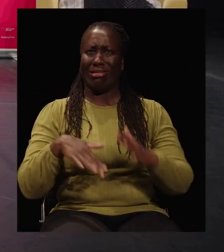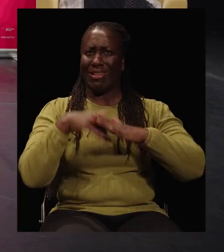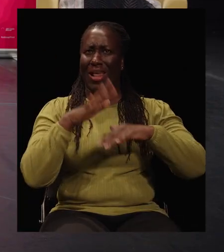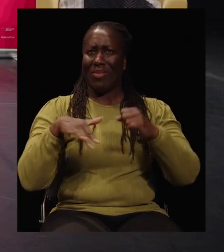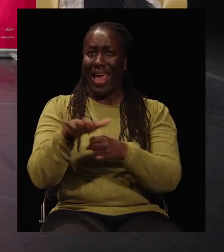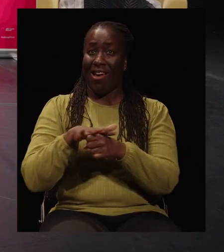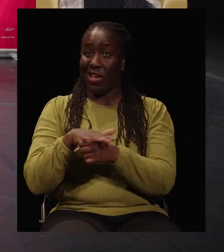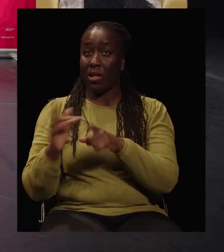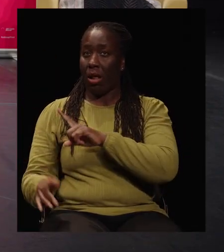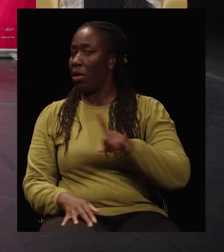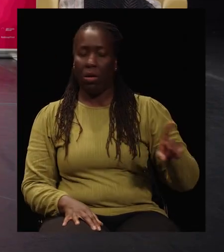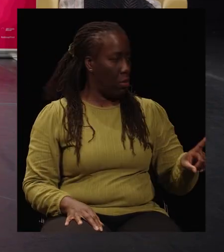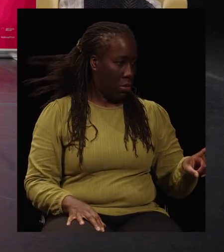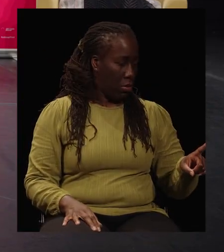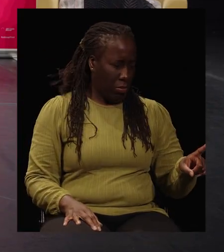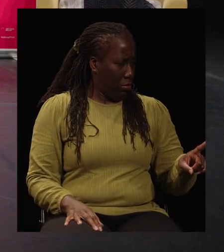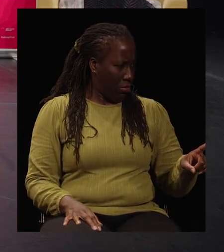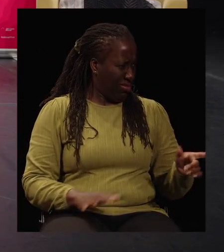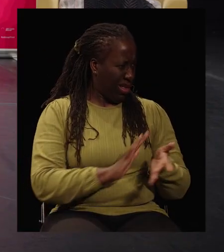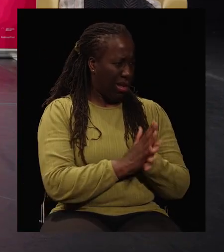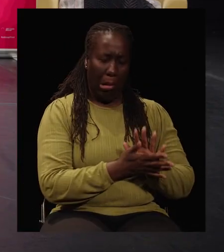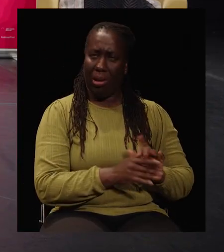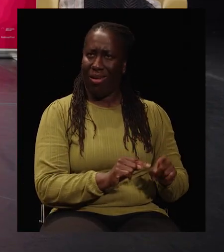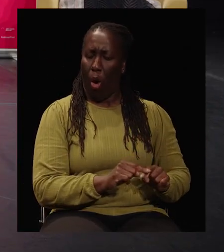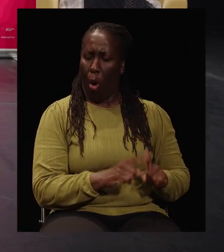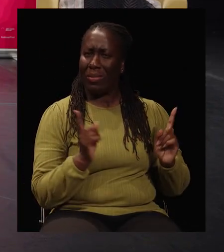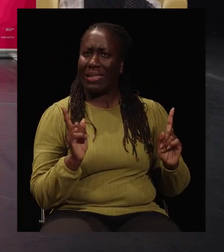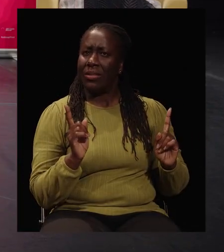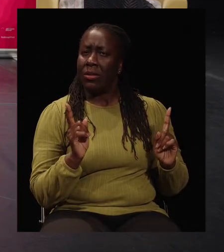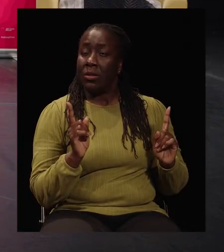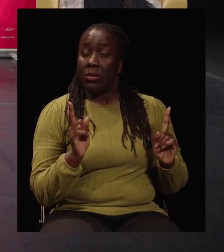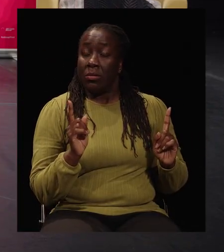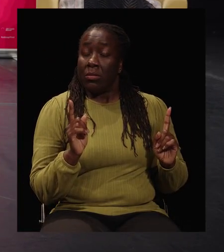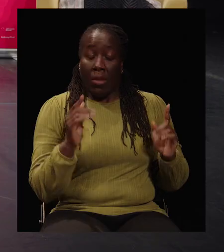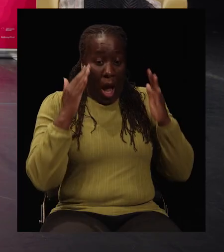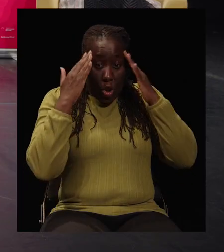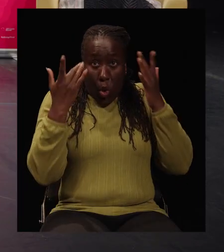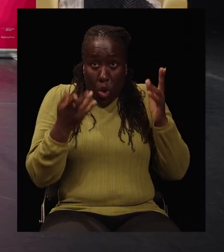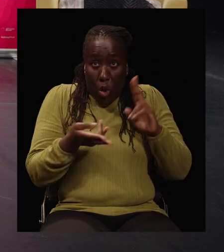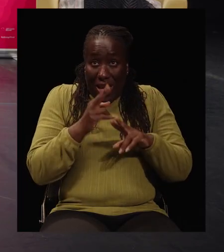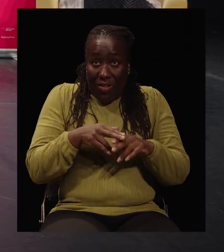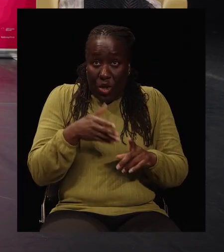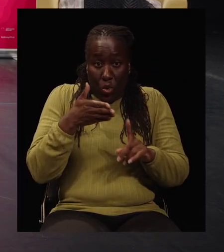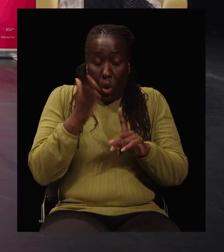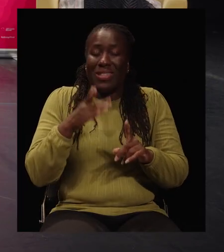and then other places that are completely the opposite. And I don't know if you notice it, the people that live here day to day,